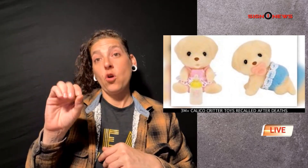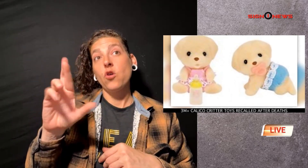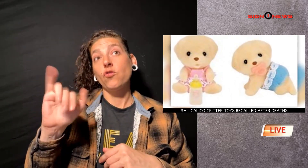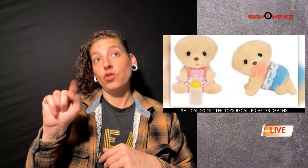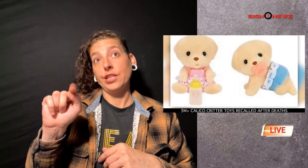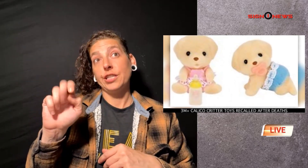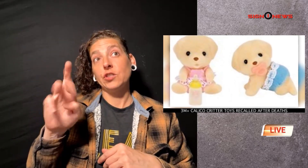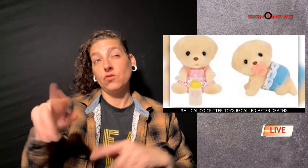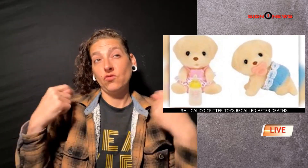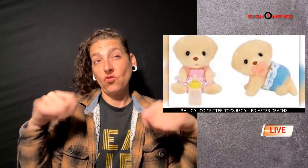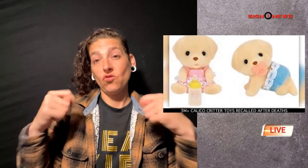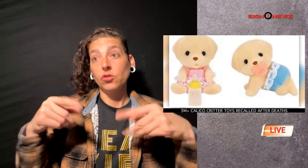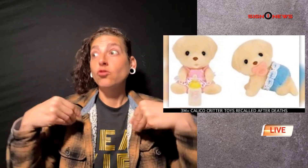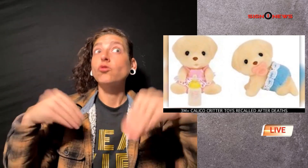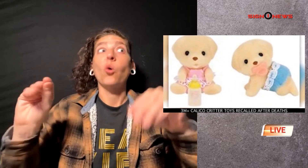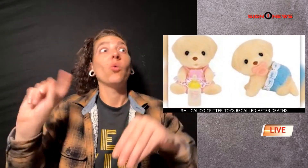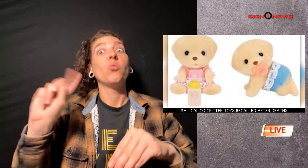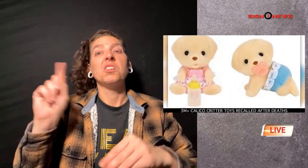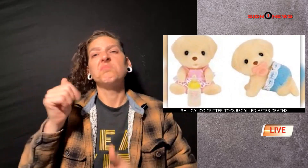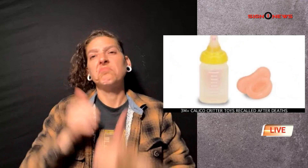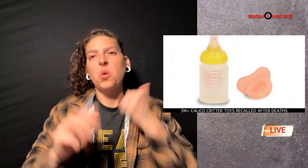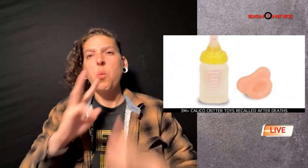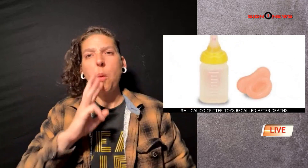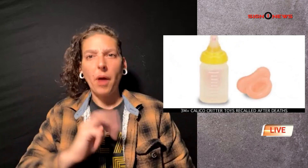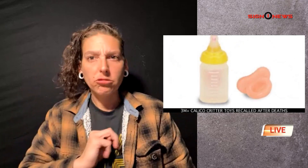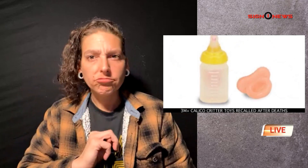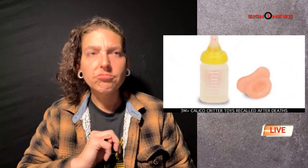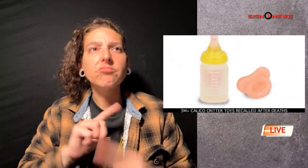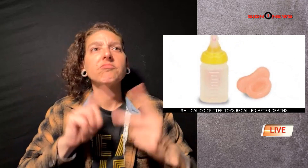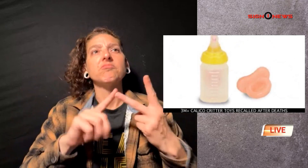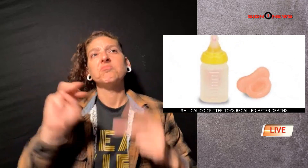the calico critter toys were sold at Walmart and